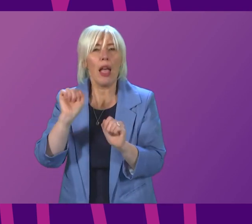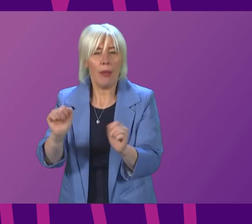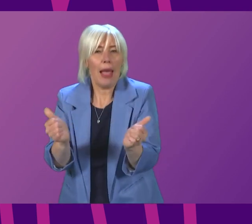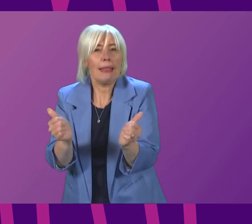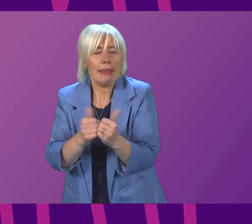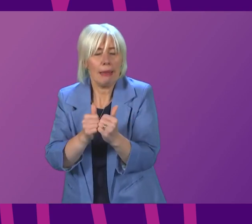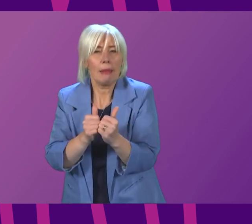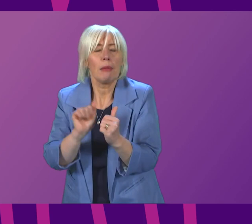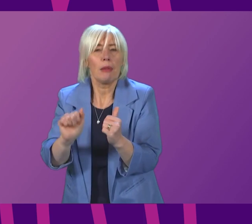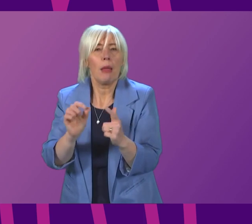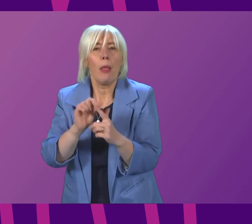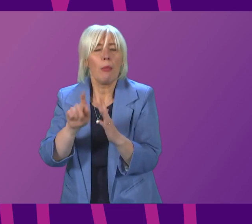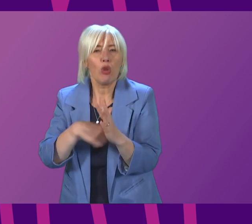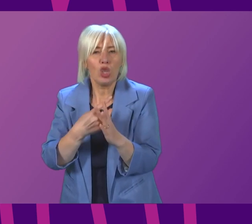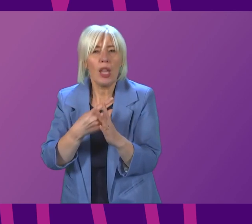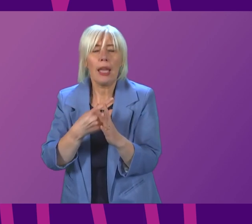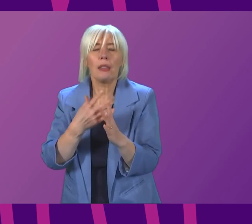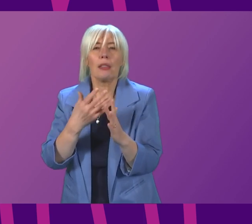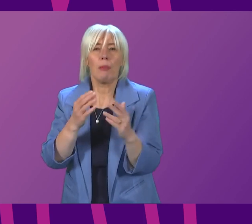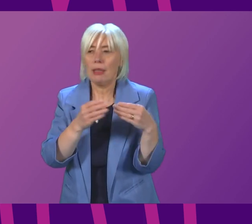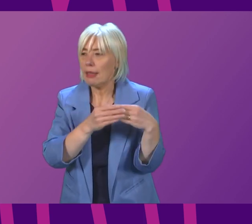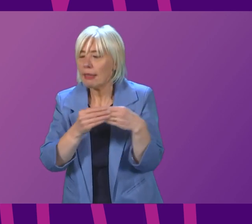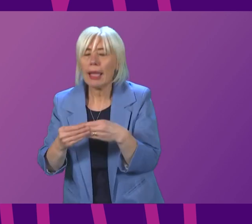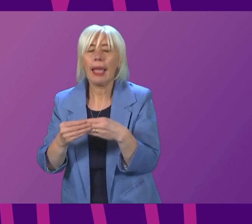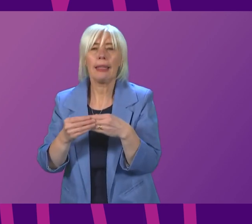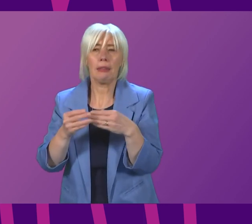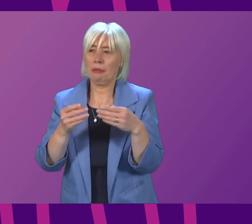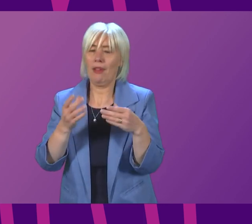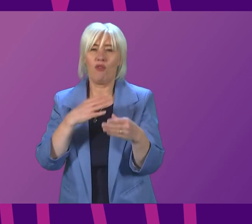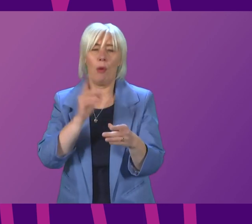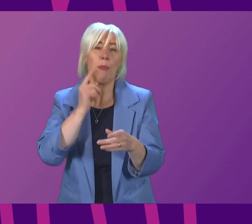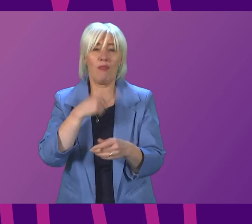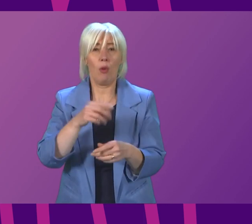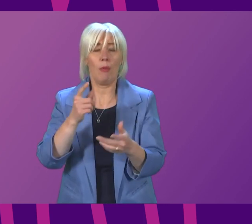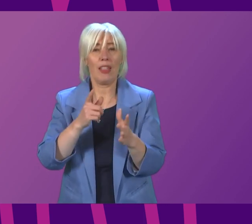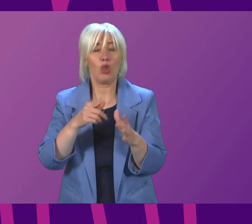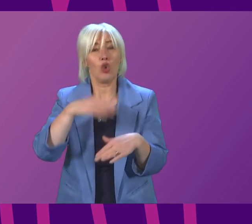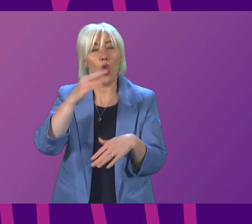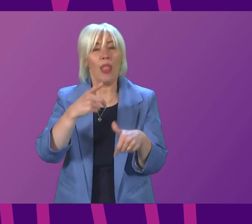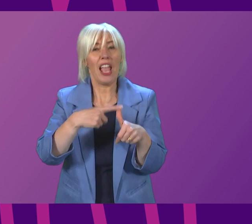Colleagues in North Ayrshire Council lead and drive those projects on behalf of the wider deal.